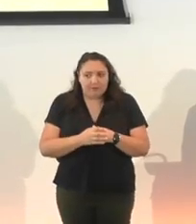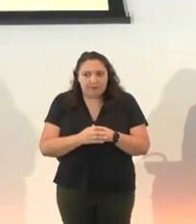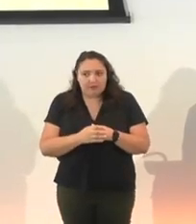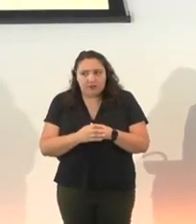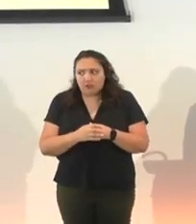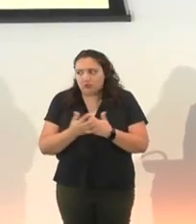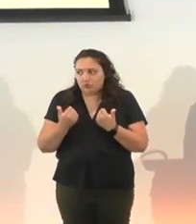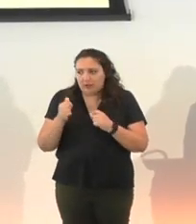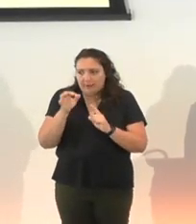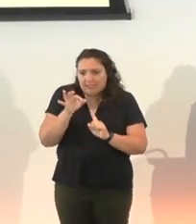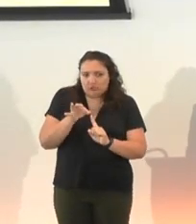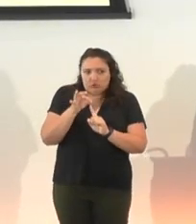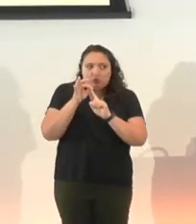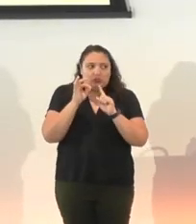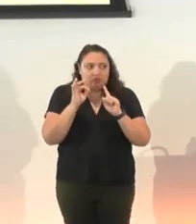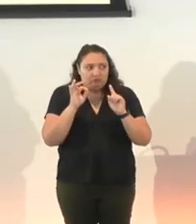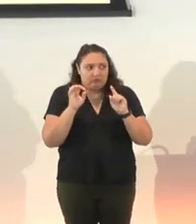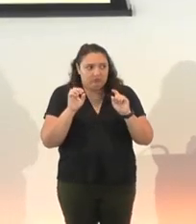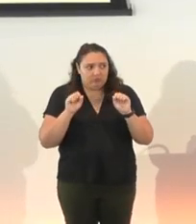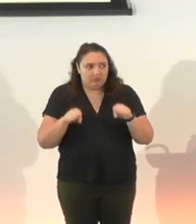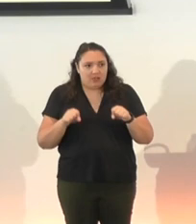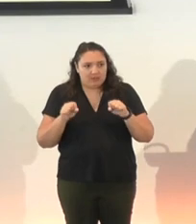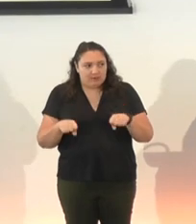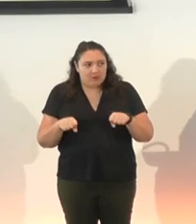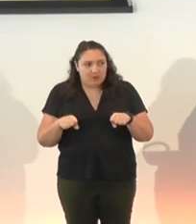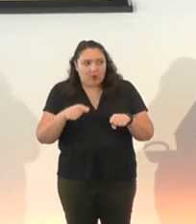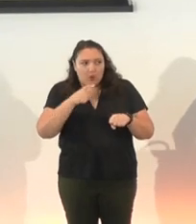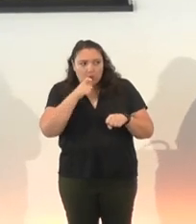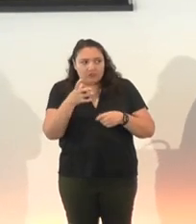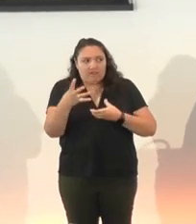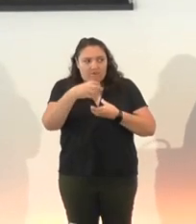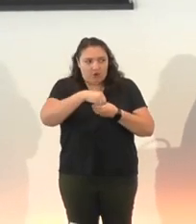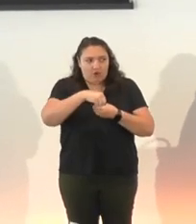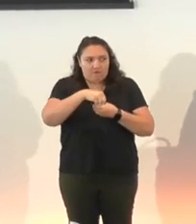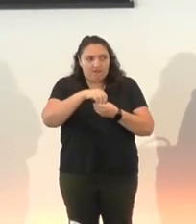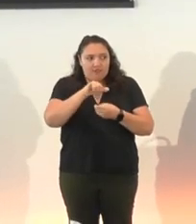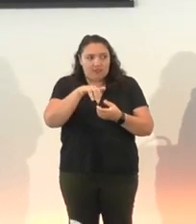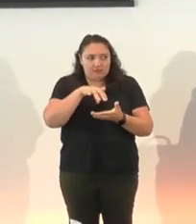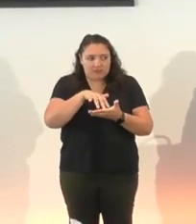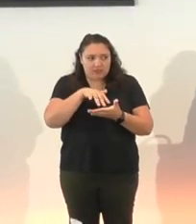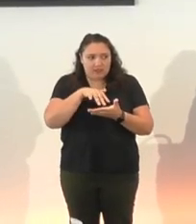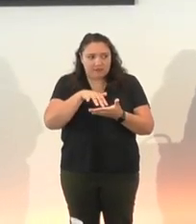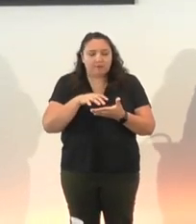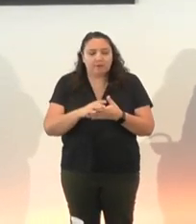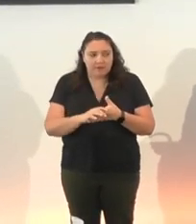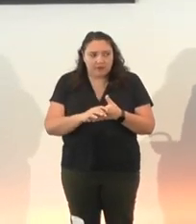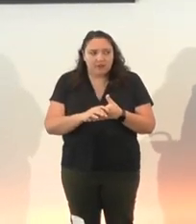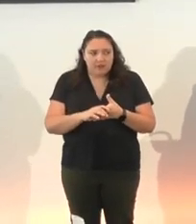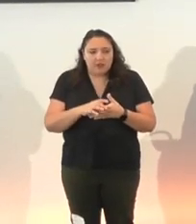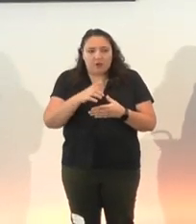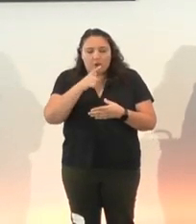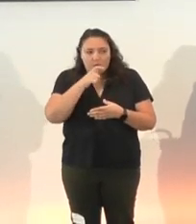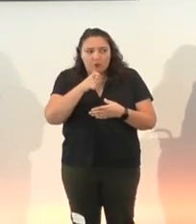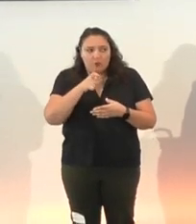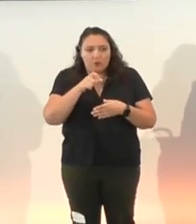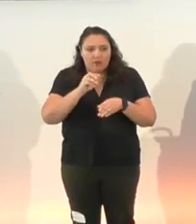you can be as to who was involved in the study and who was not. Therefore who it does represent and